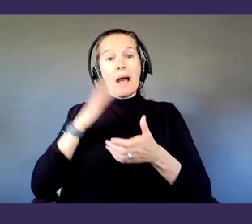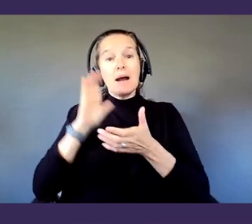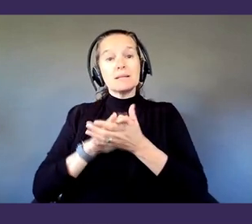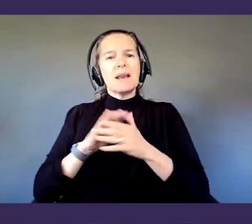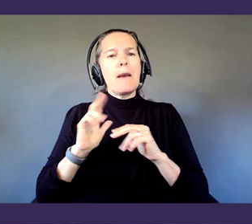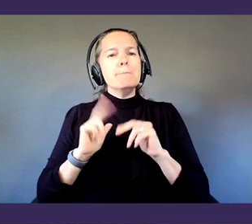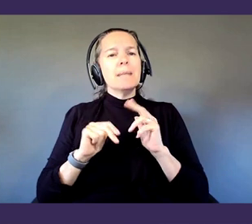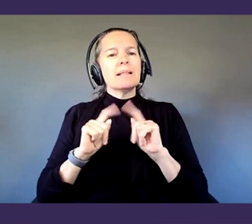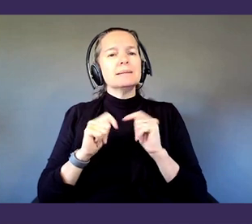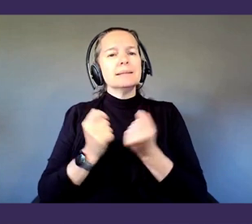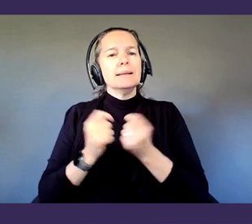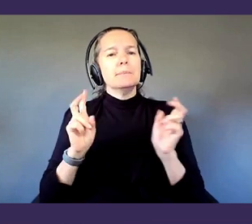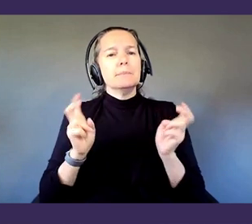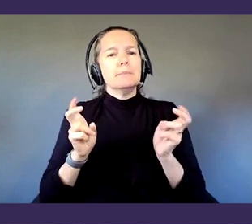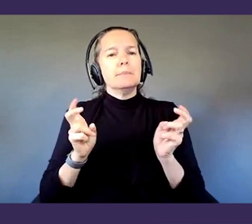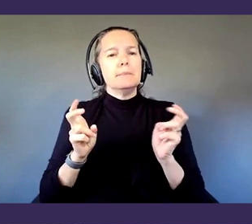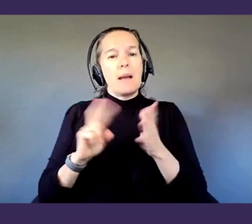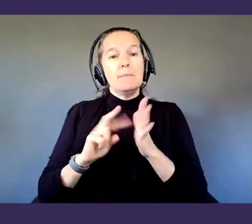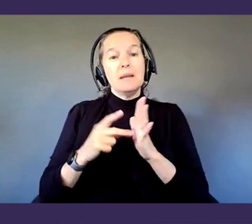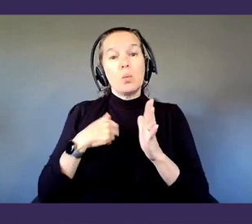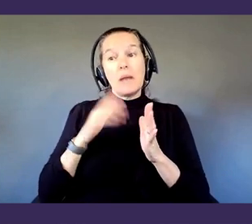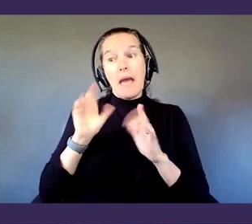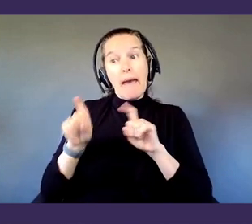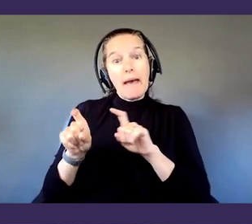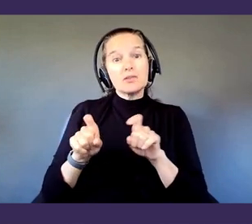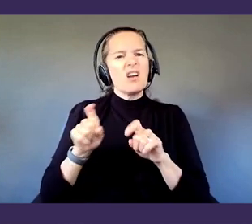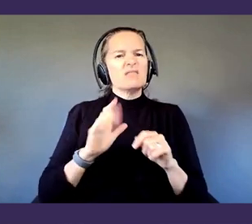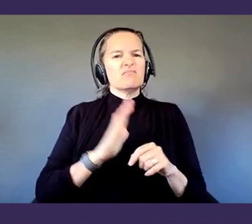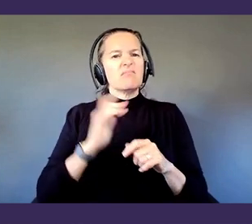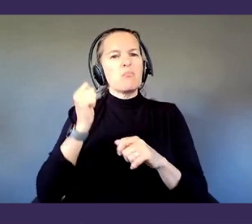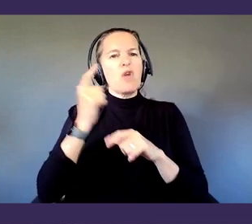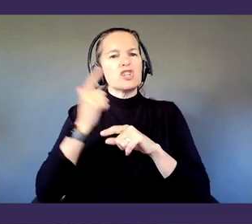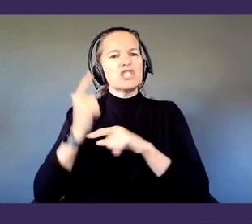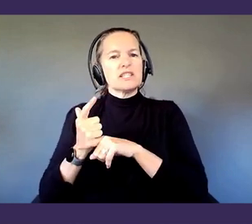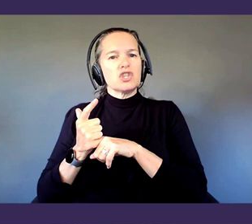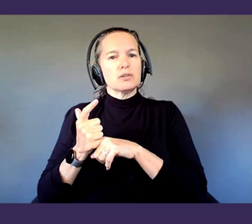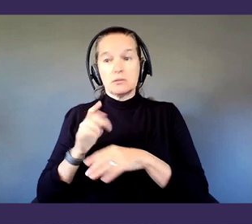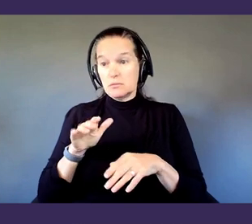and that include asking her brothers and sisters if they would be willing to carry on and explain